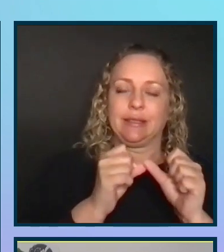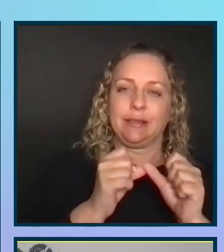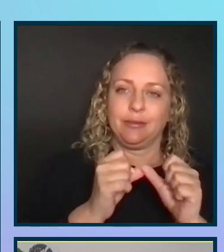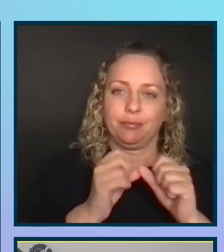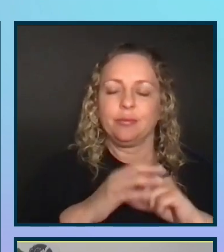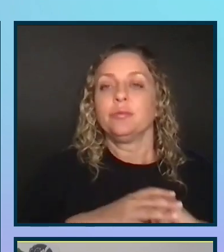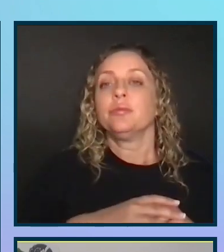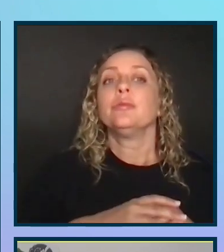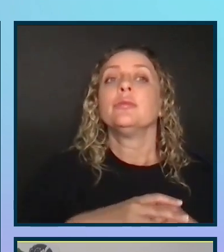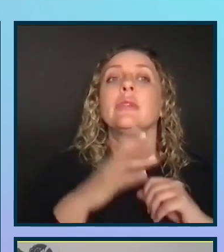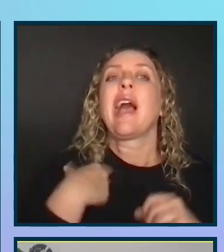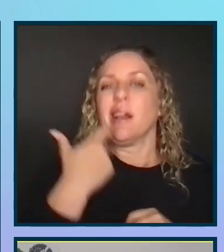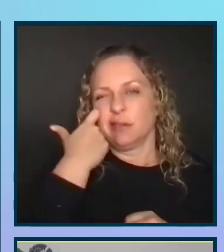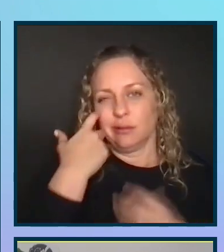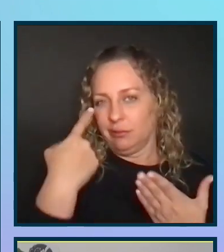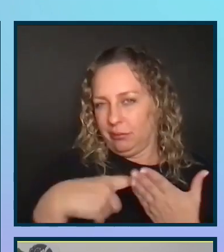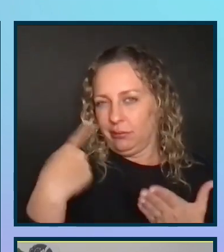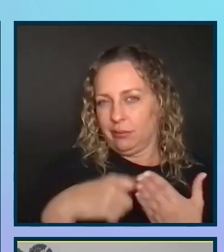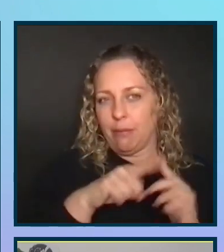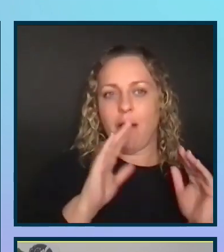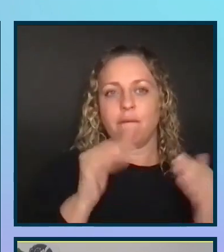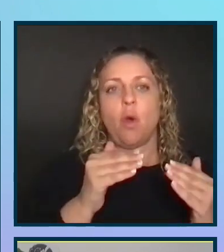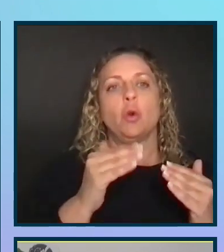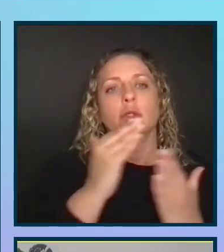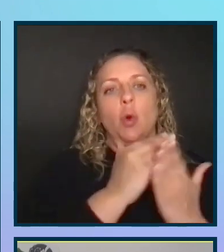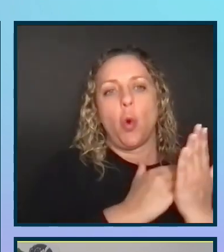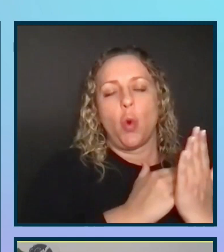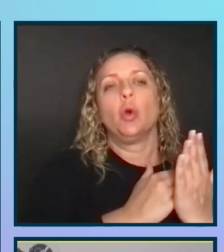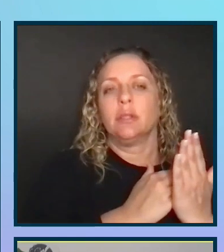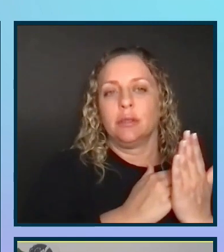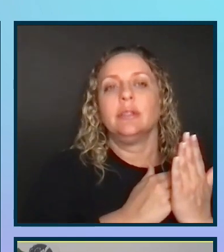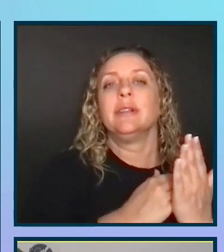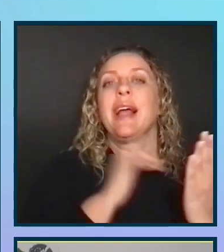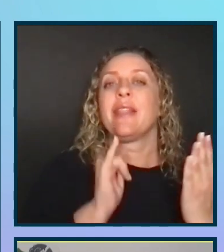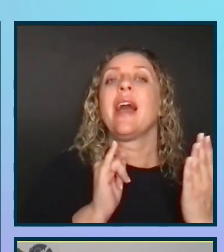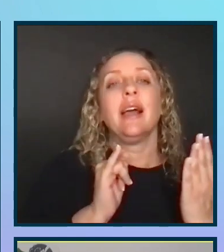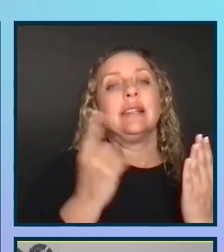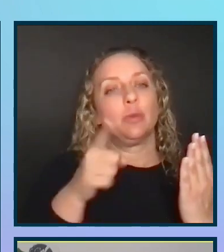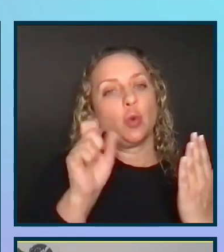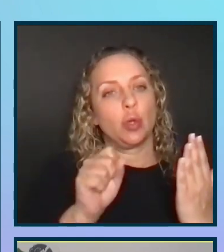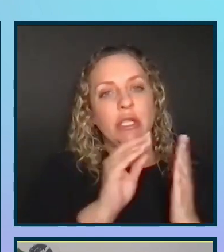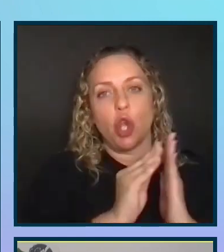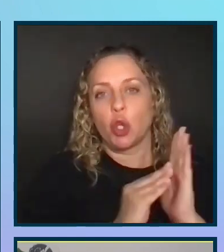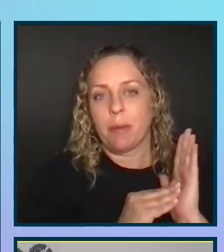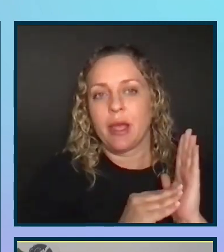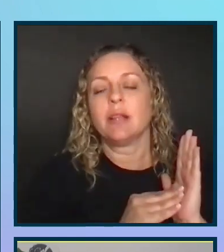I spoke earlier about focus order in forms. Focus order is also something you could document at the whole page level.